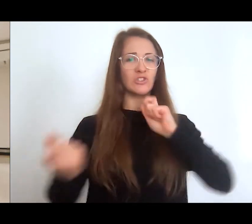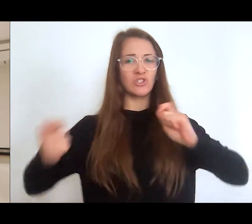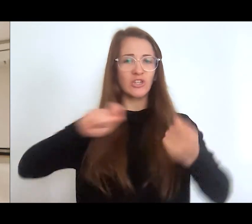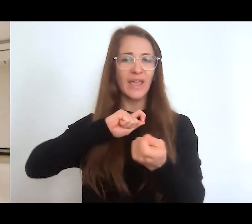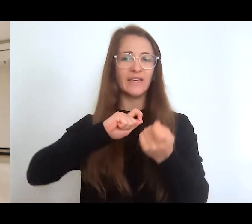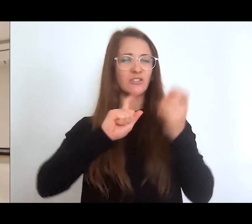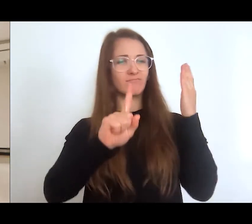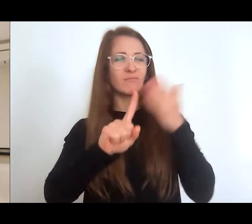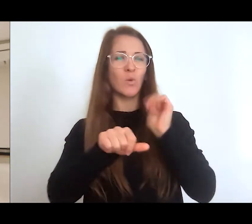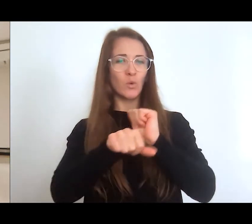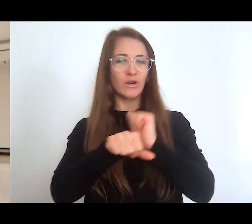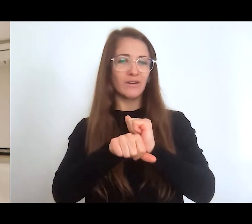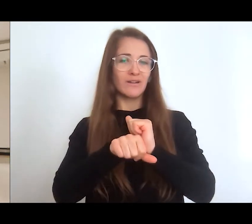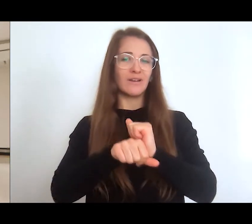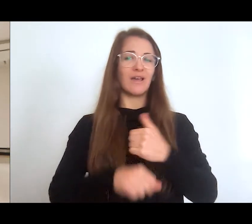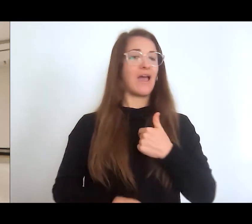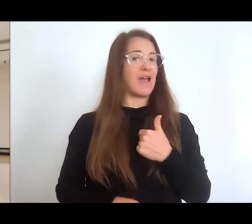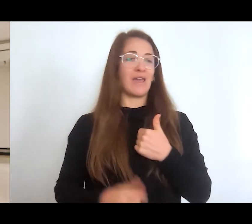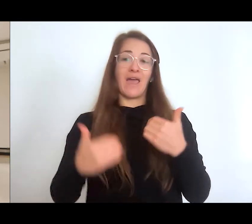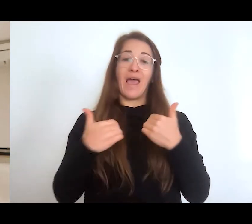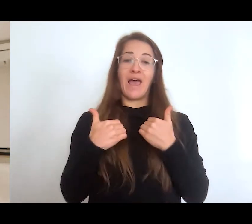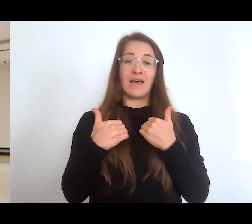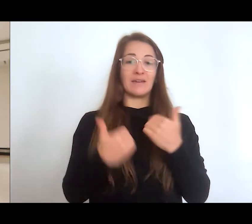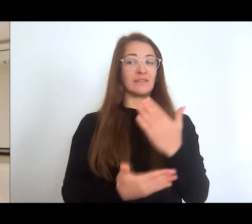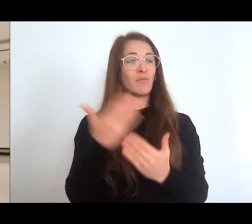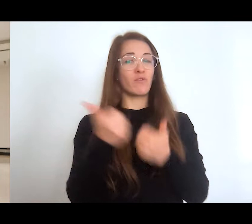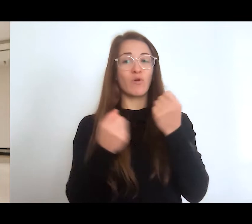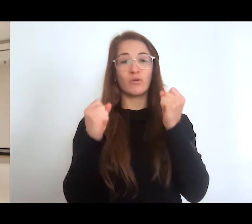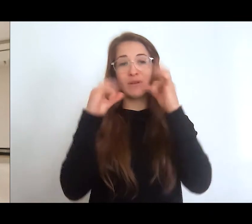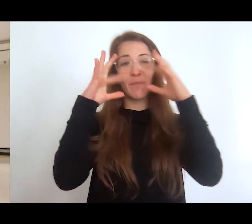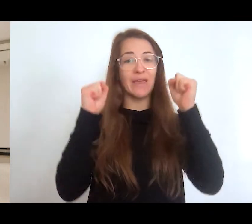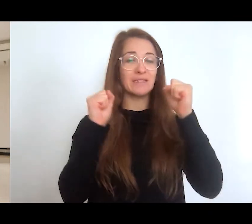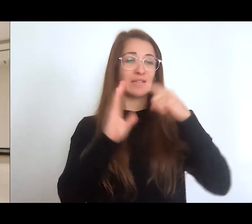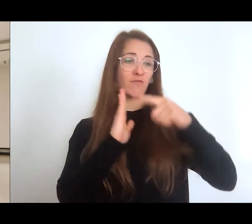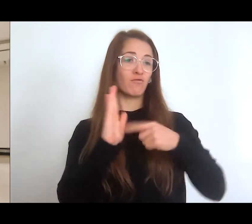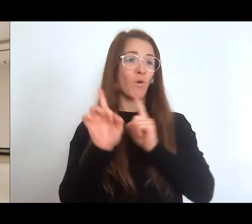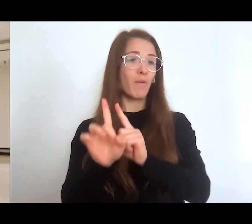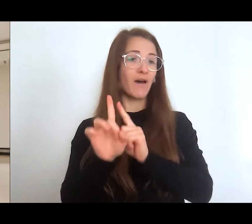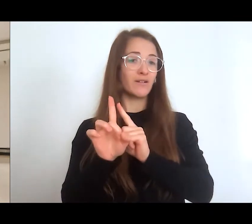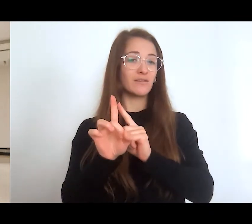SOCIAL CHANGE AND DIRECT WORK DOING THAT. AND SO, I HAD SOME OF THE MOST